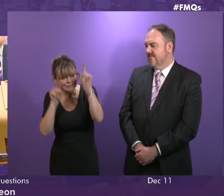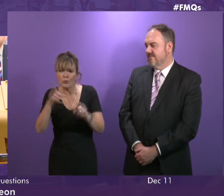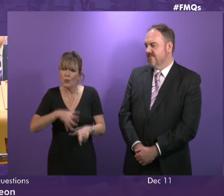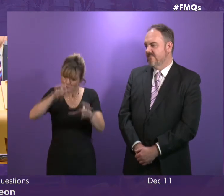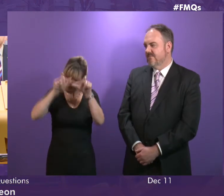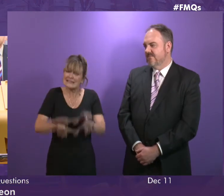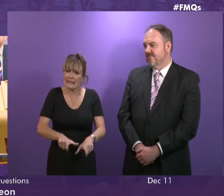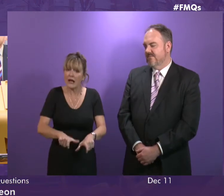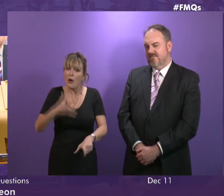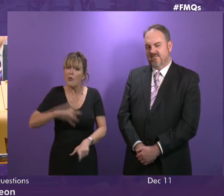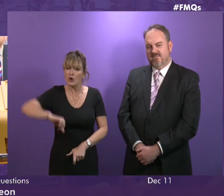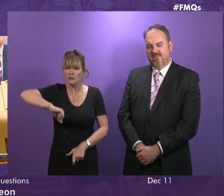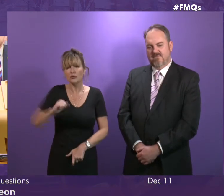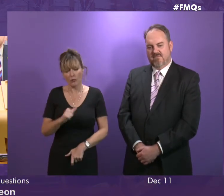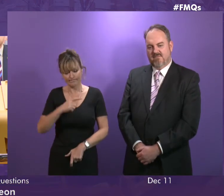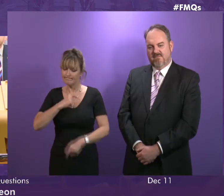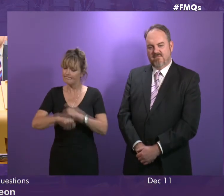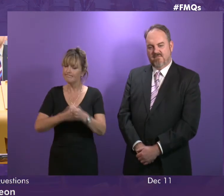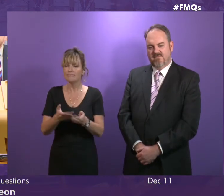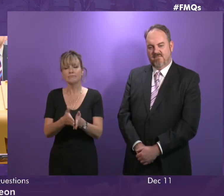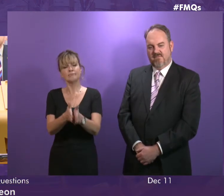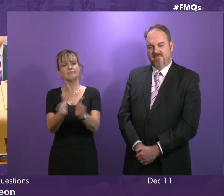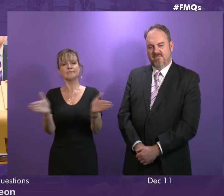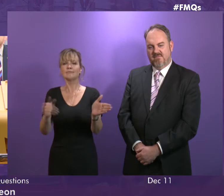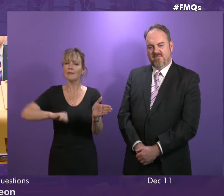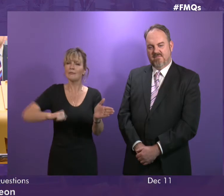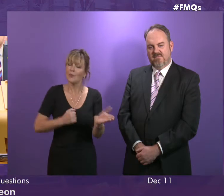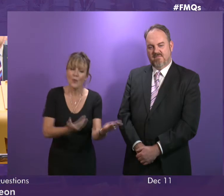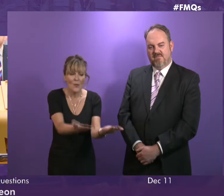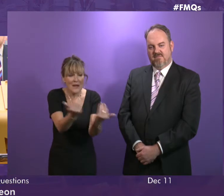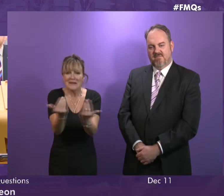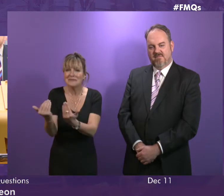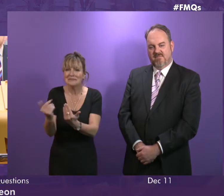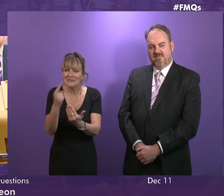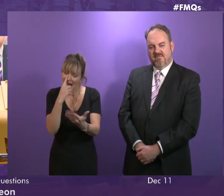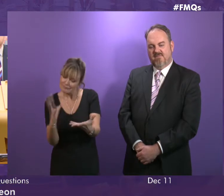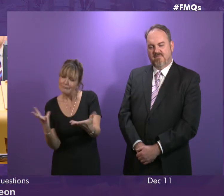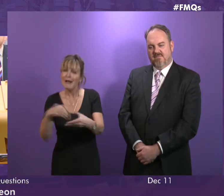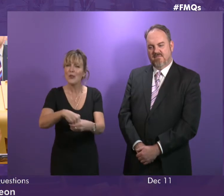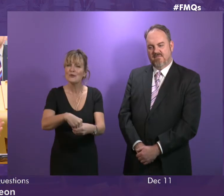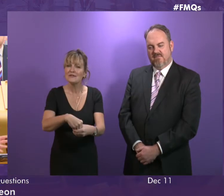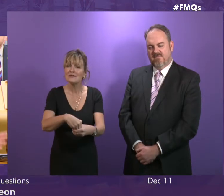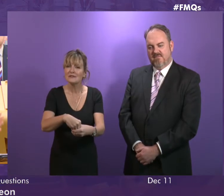I want Scotland always to be a country that is open, welcoming and inclusive. The Tories